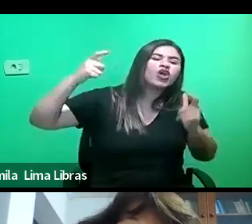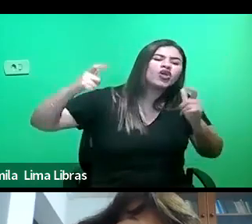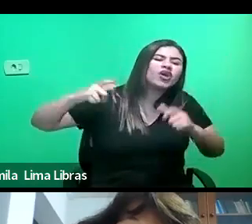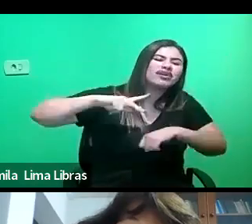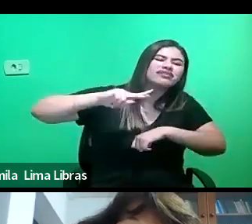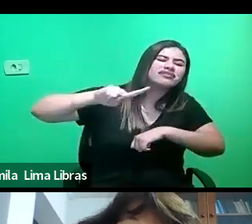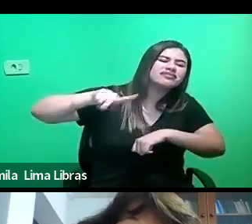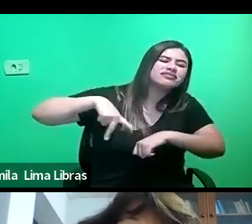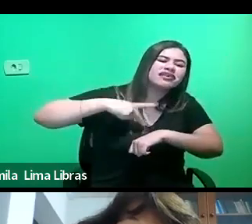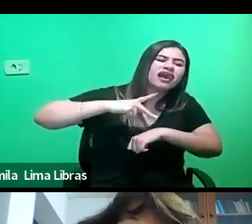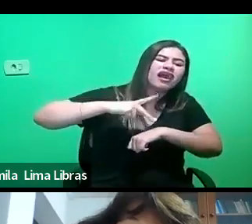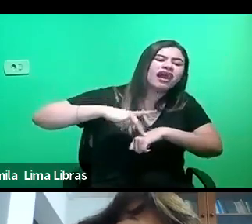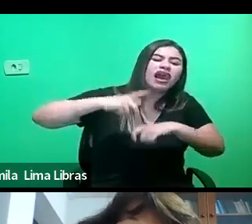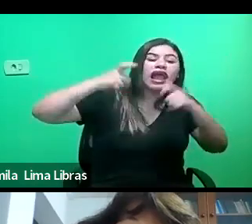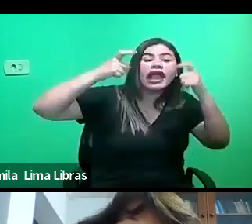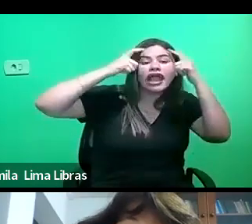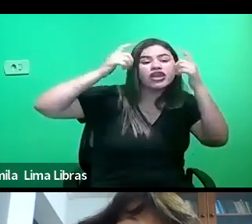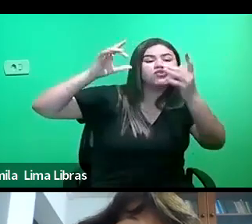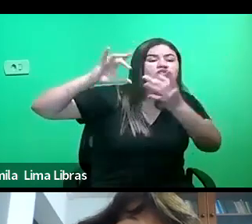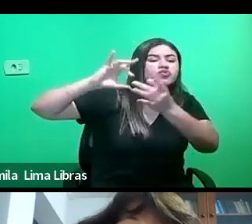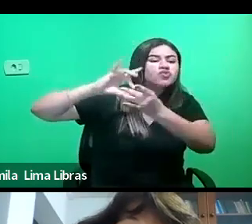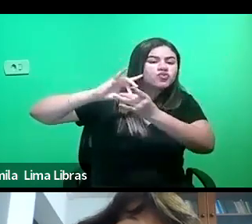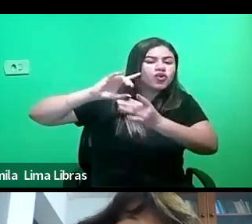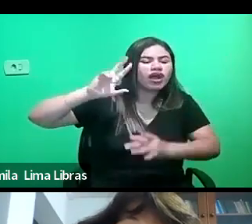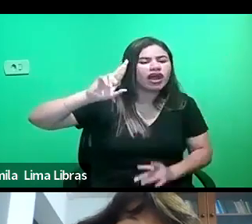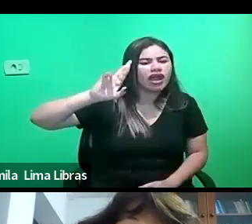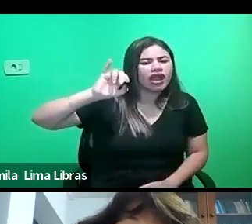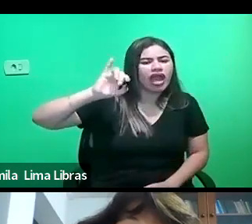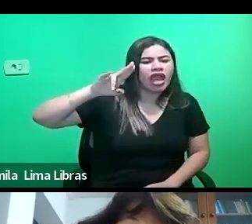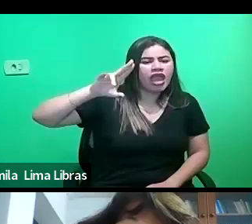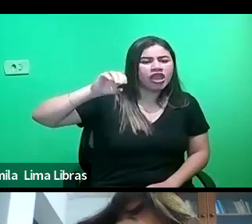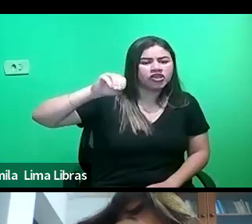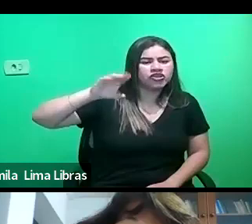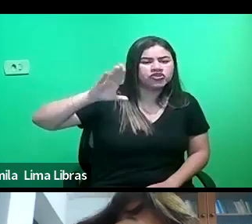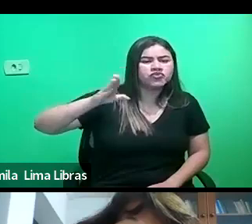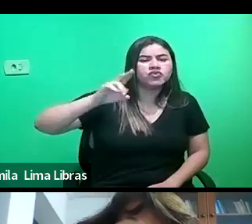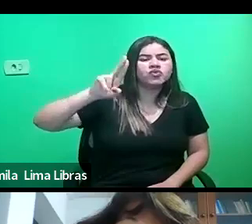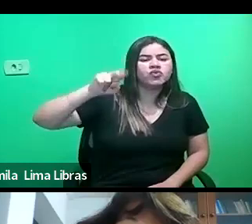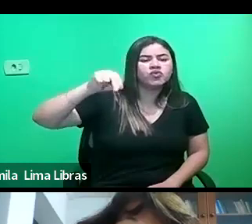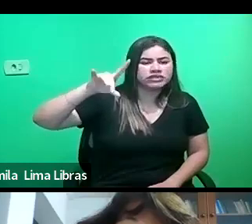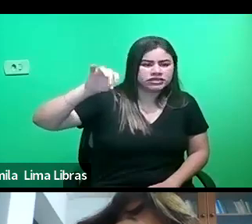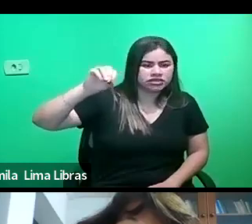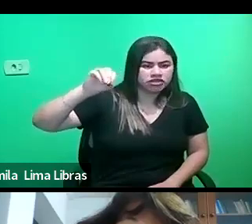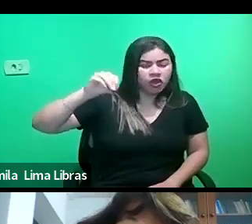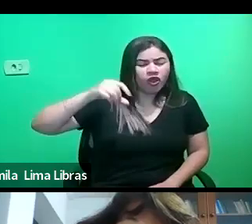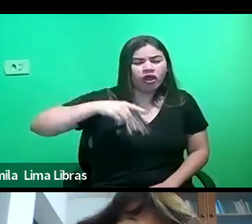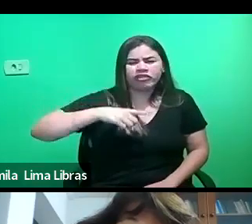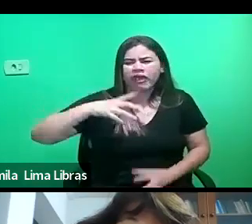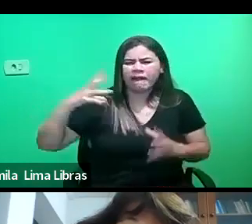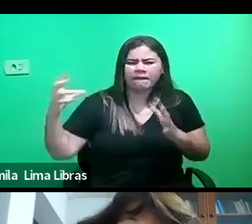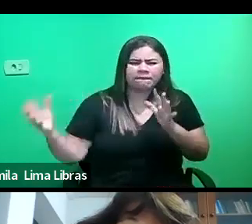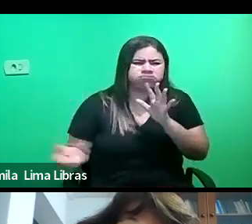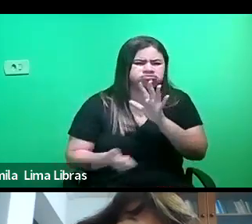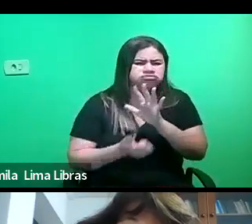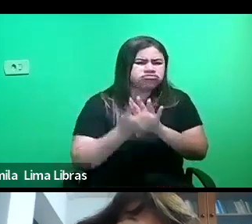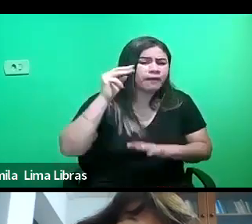upon millions of children en are under are under nourished millions millions of families have have to